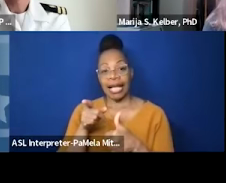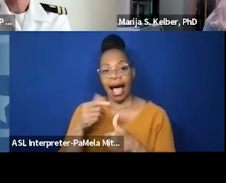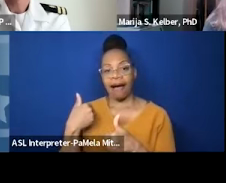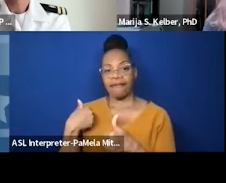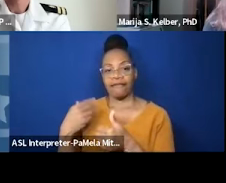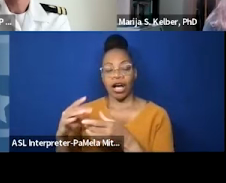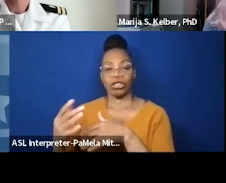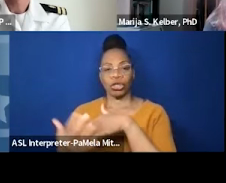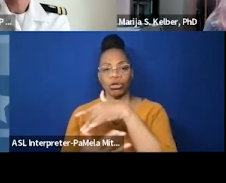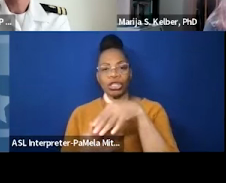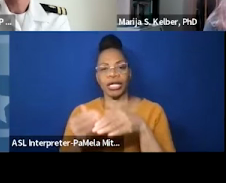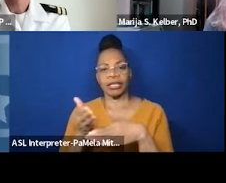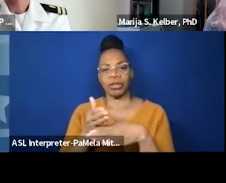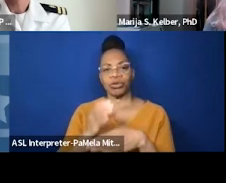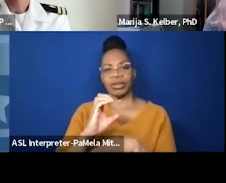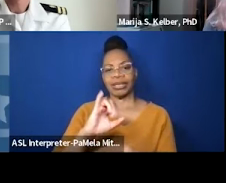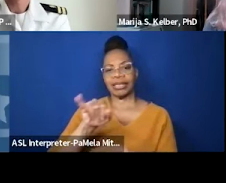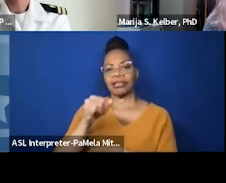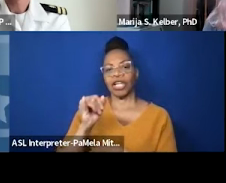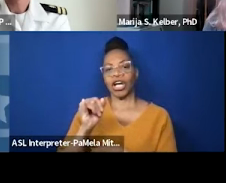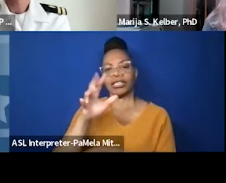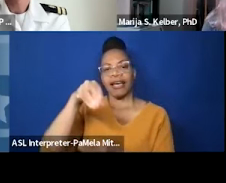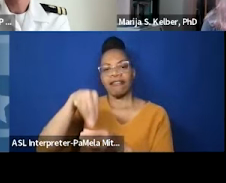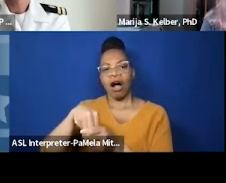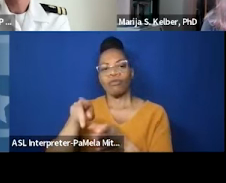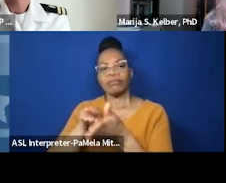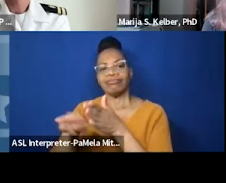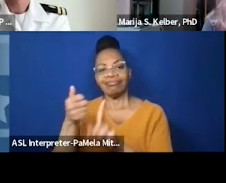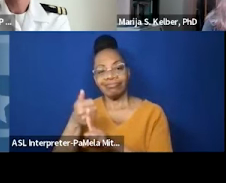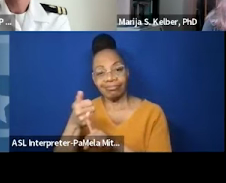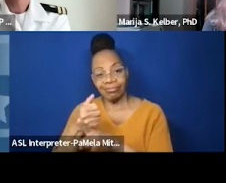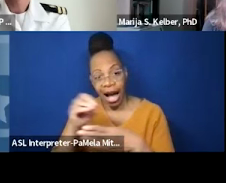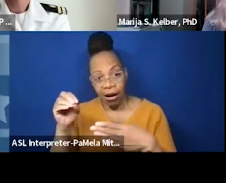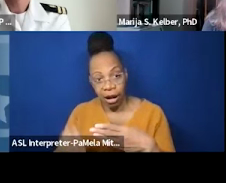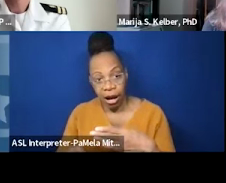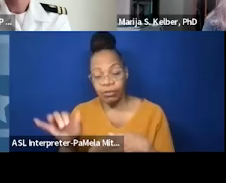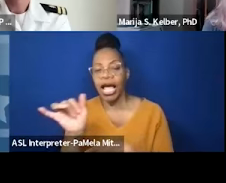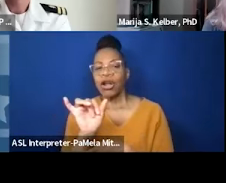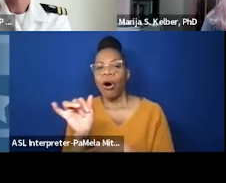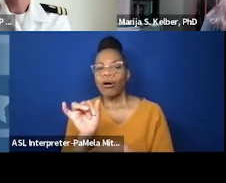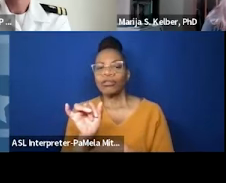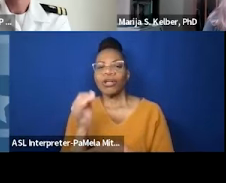between justice involvement and suicide deaths and attempts? And then we also looked at whether the strength